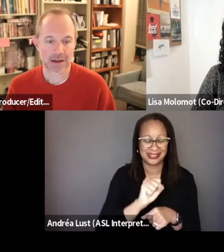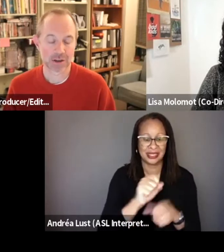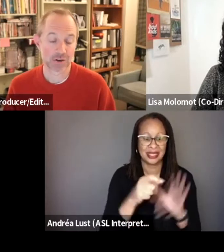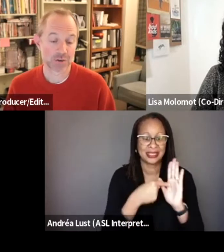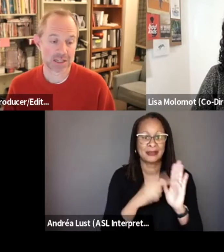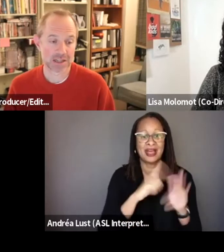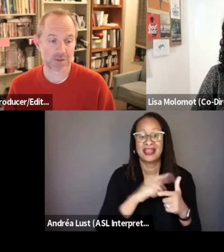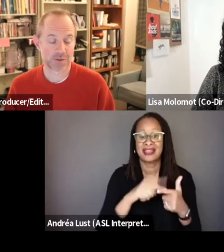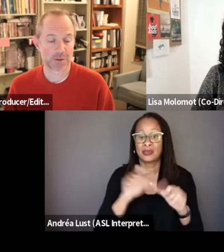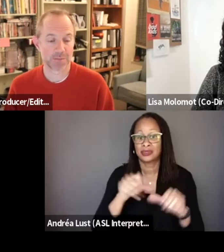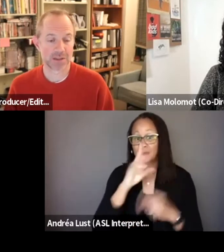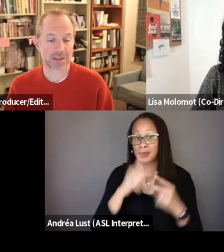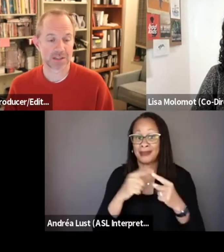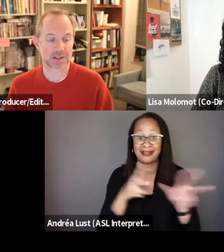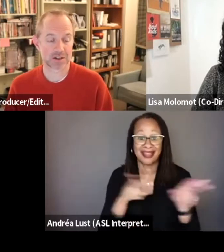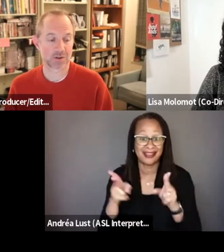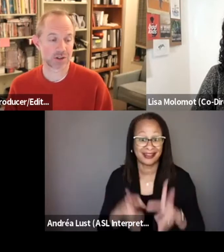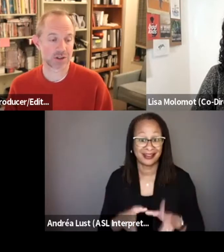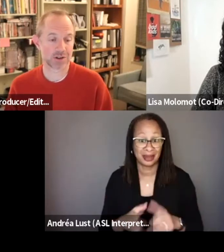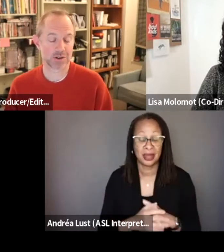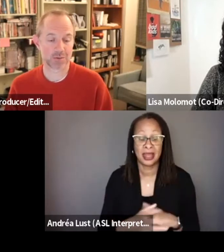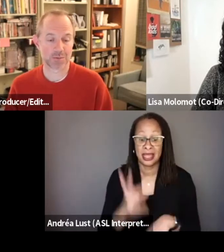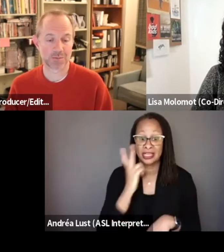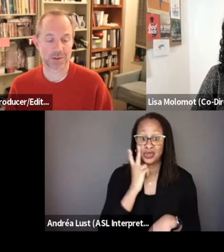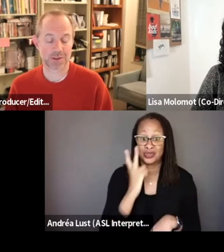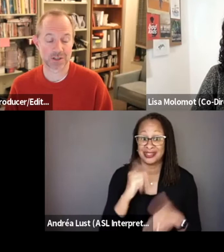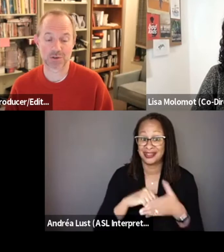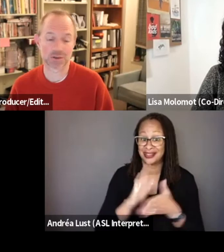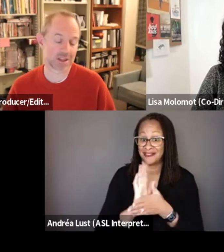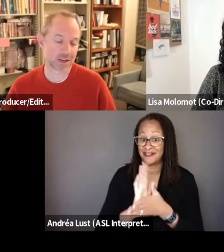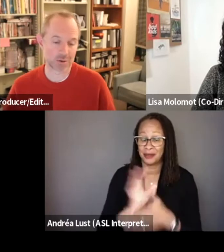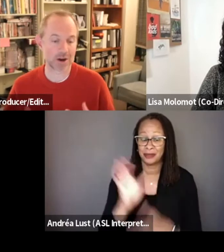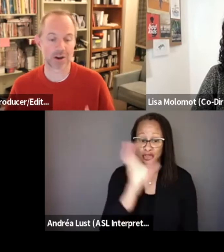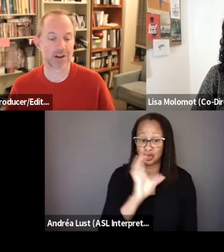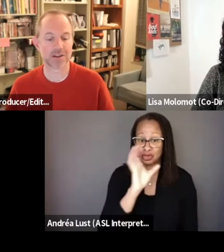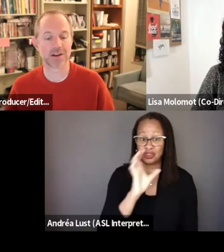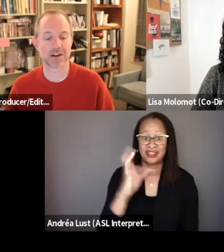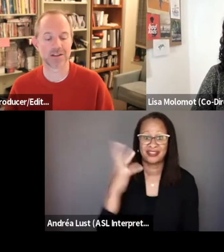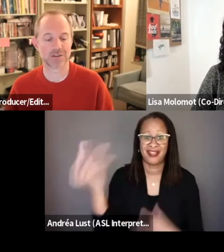You see in the film, this search, the search that they go out on,